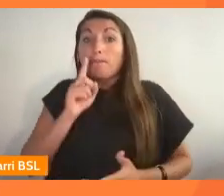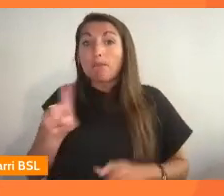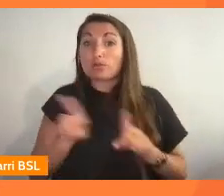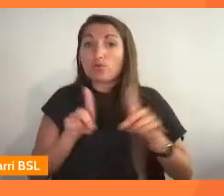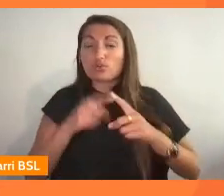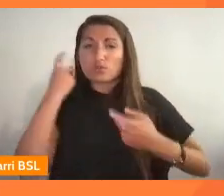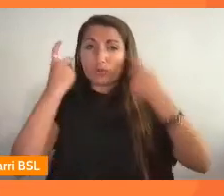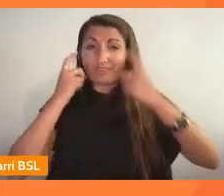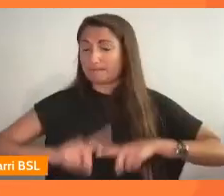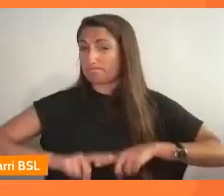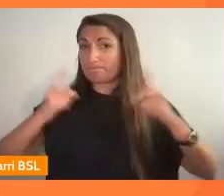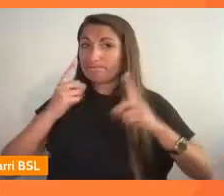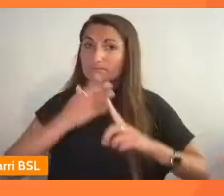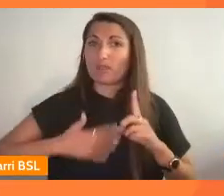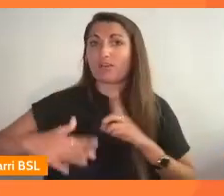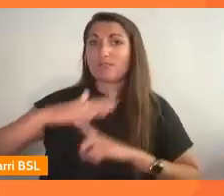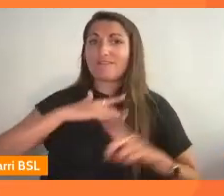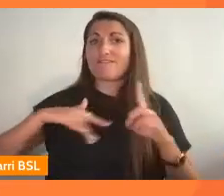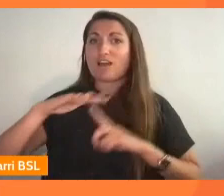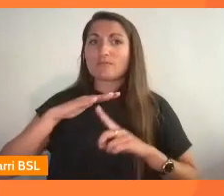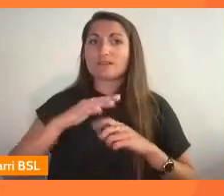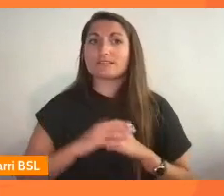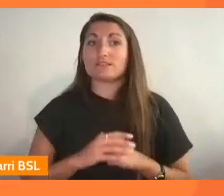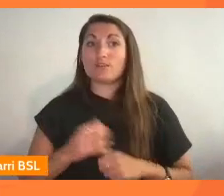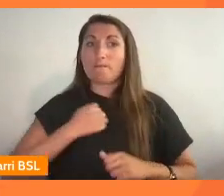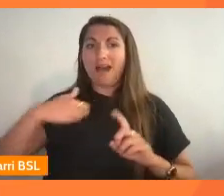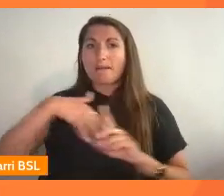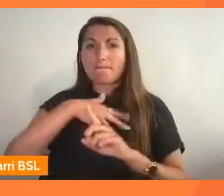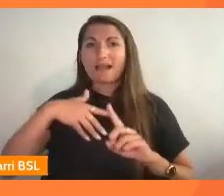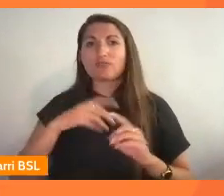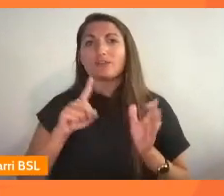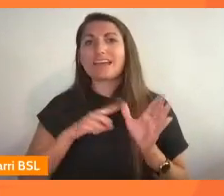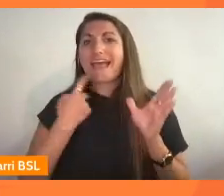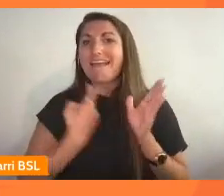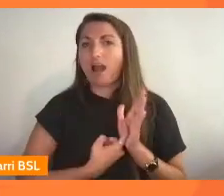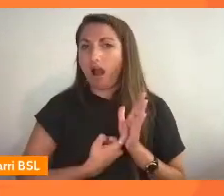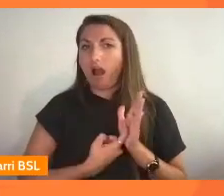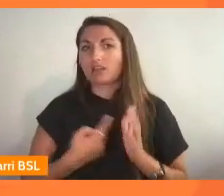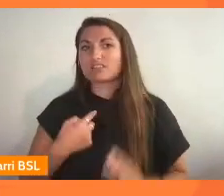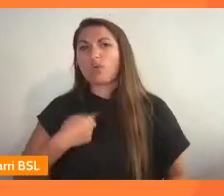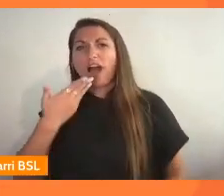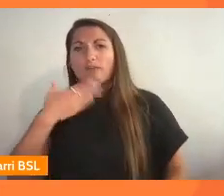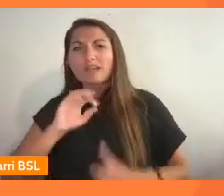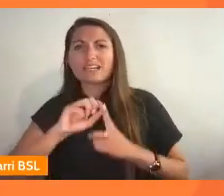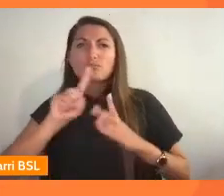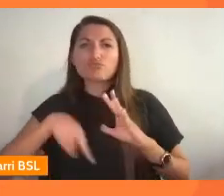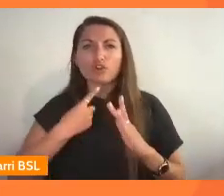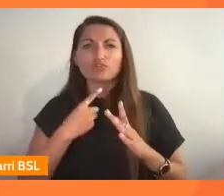So I really came from a background in AR. Having done a couple of projects with some charities, working with young